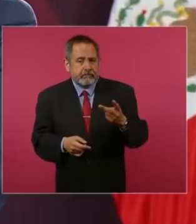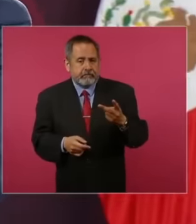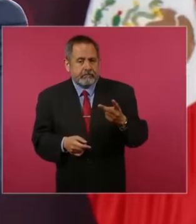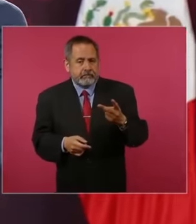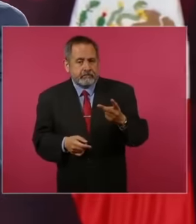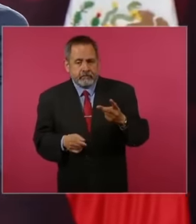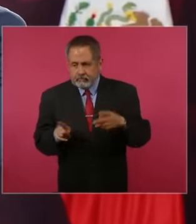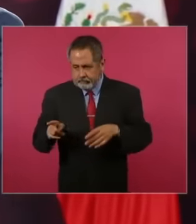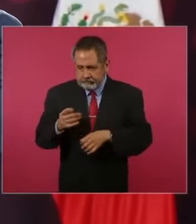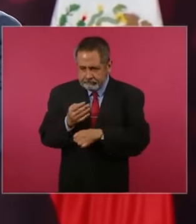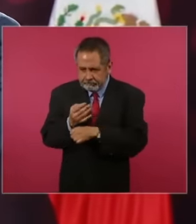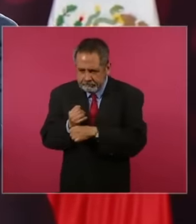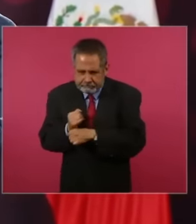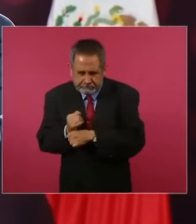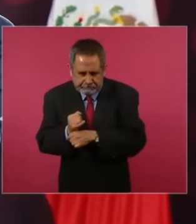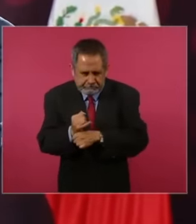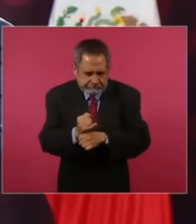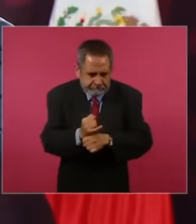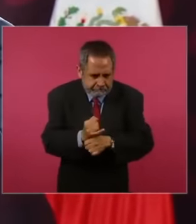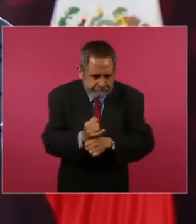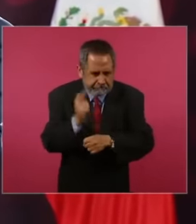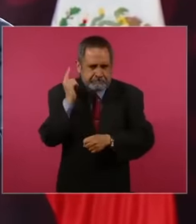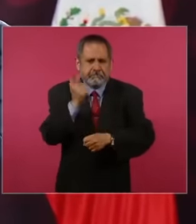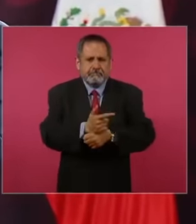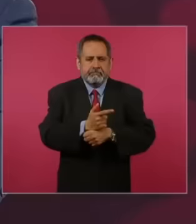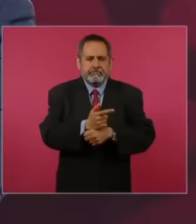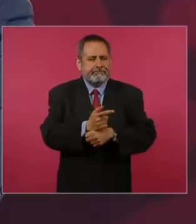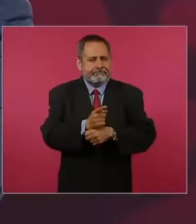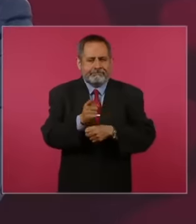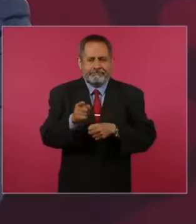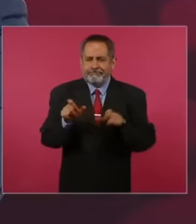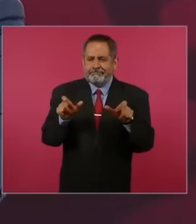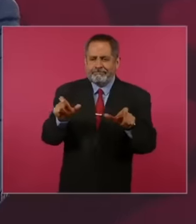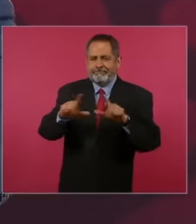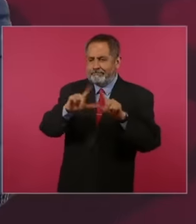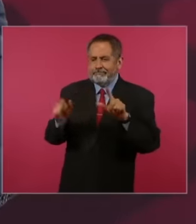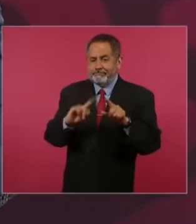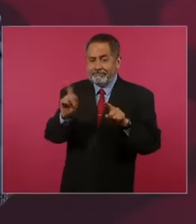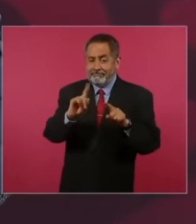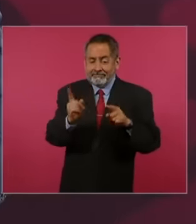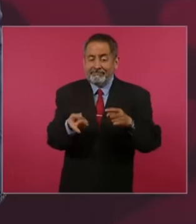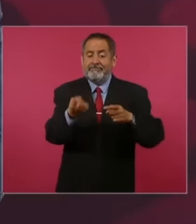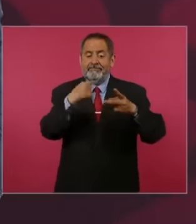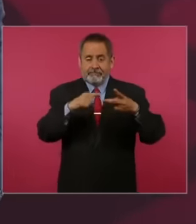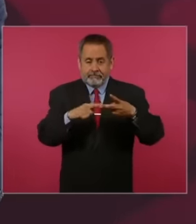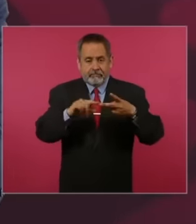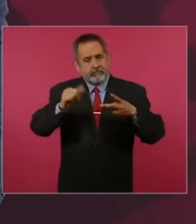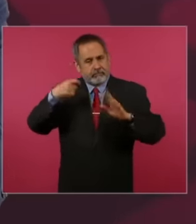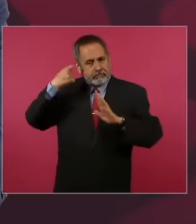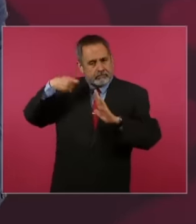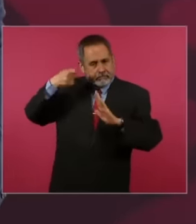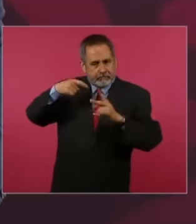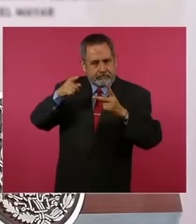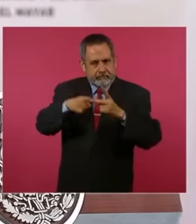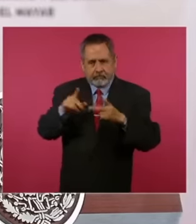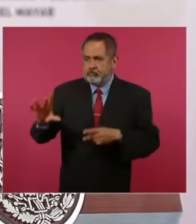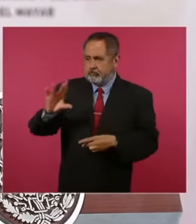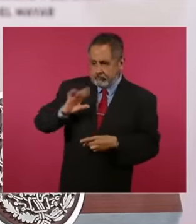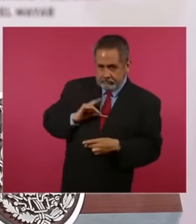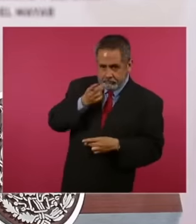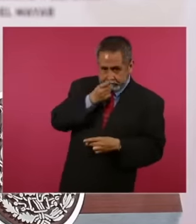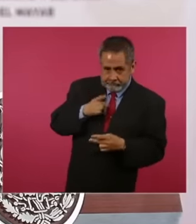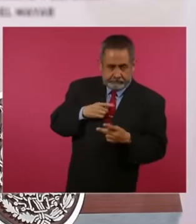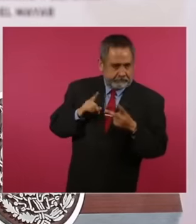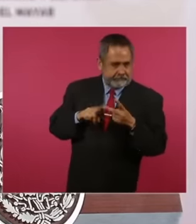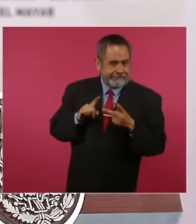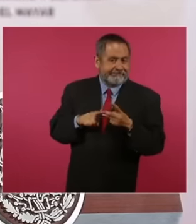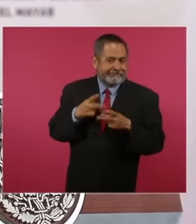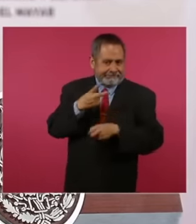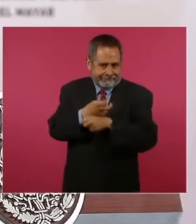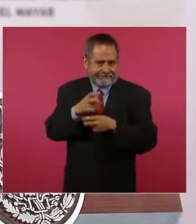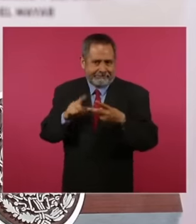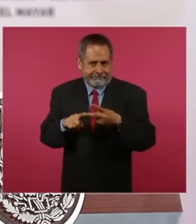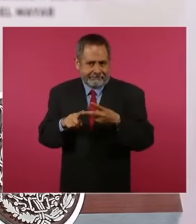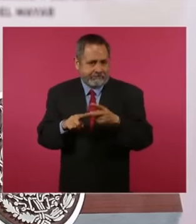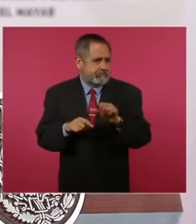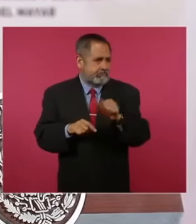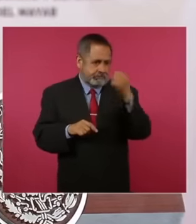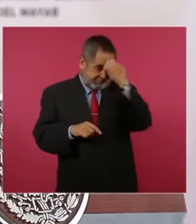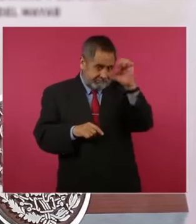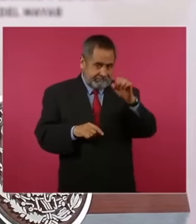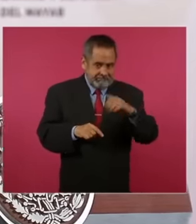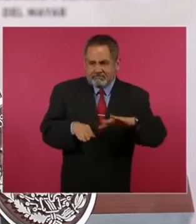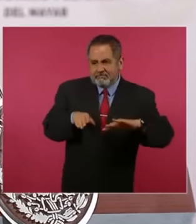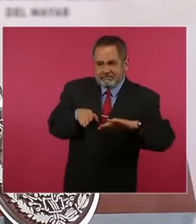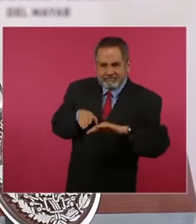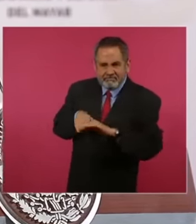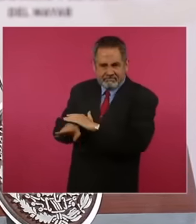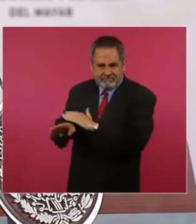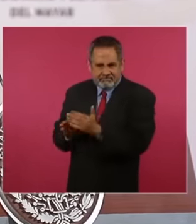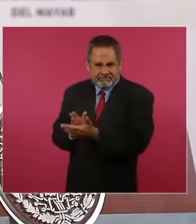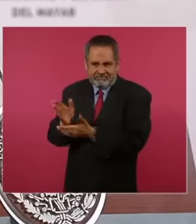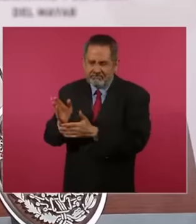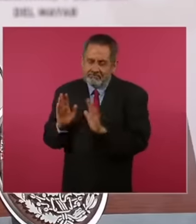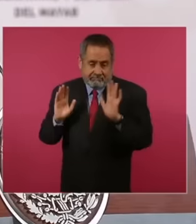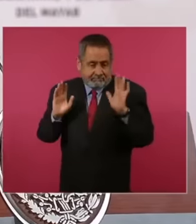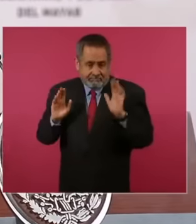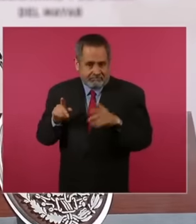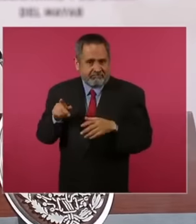an investigation was started and then the other video was seen That is the version I have where the